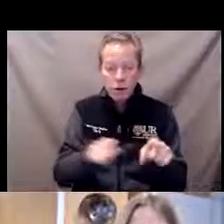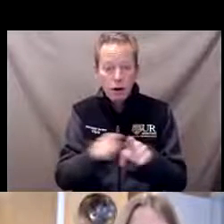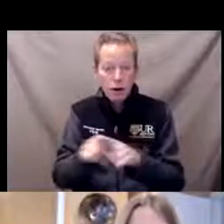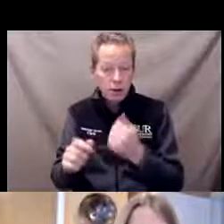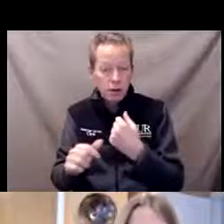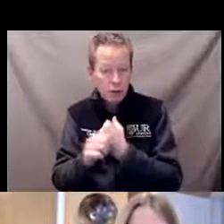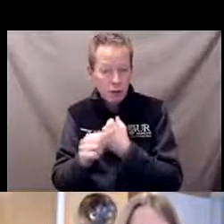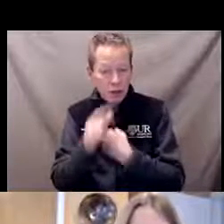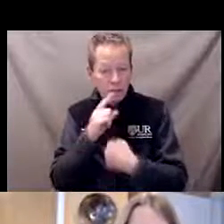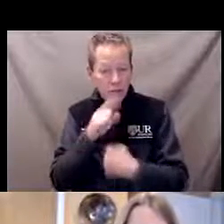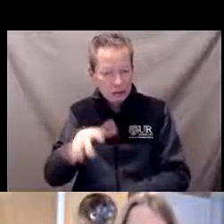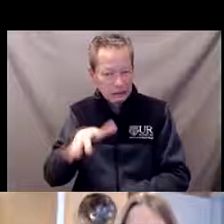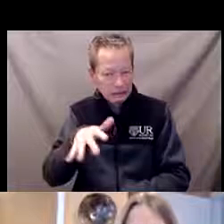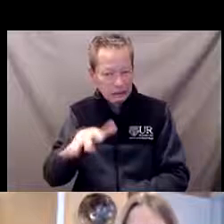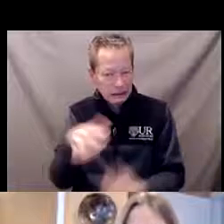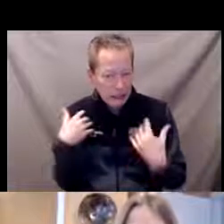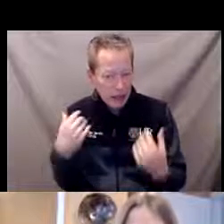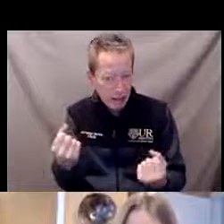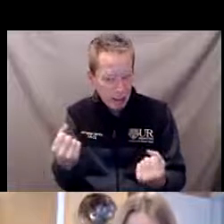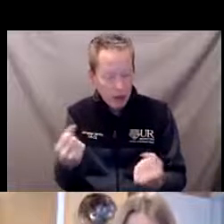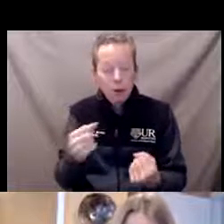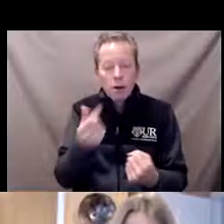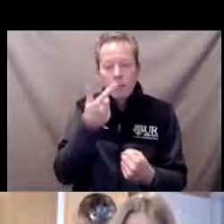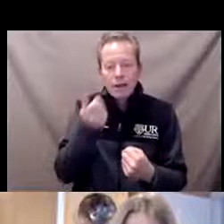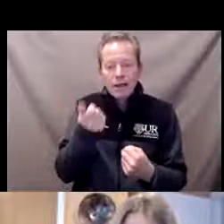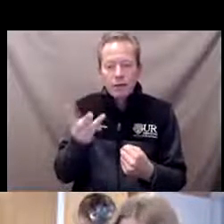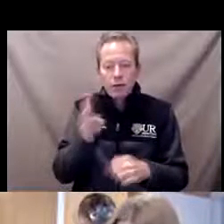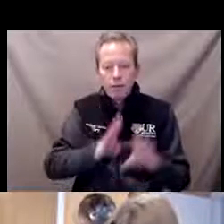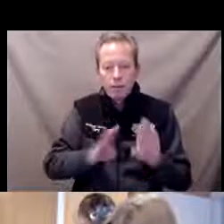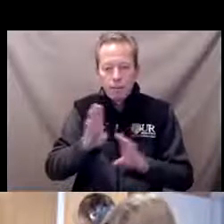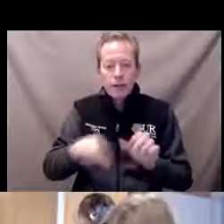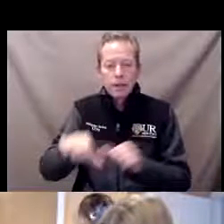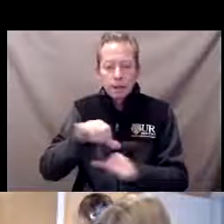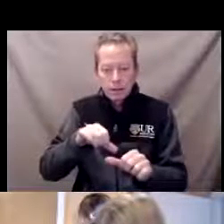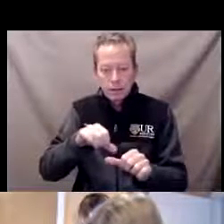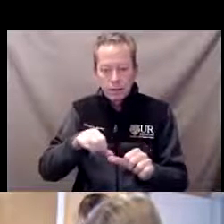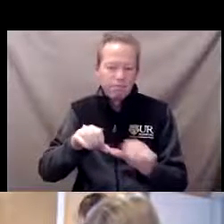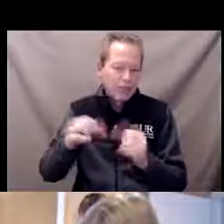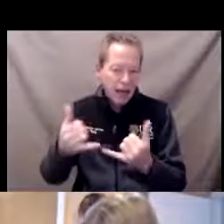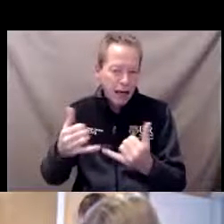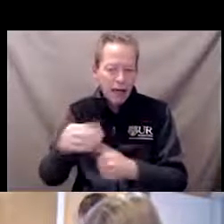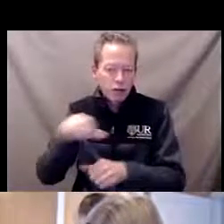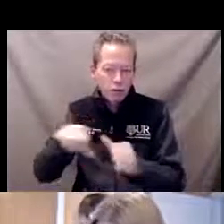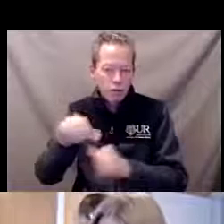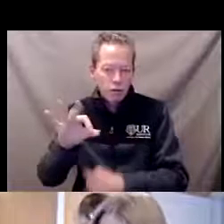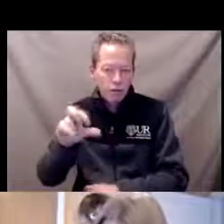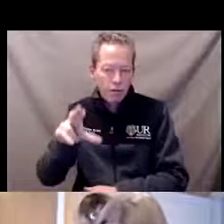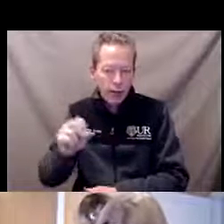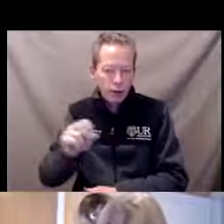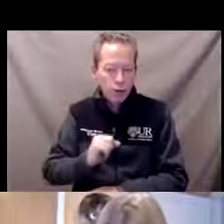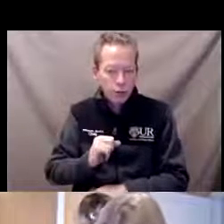and well-being due to several biological societal and social factors. On average there are two times